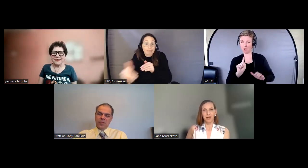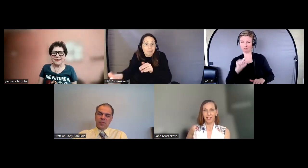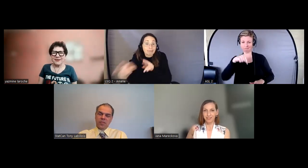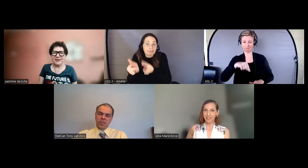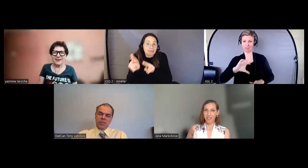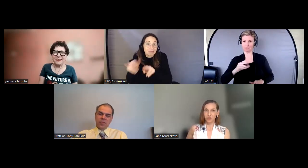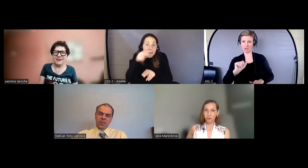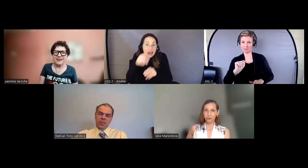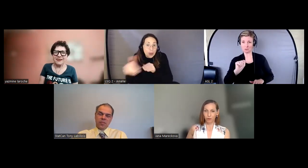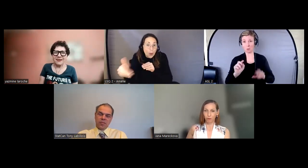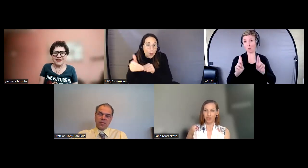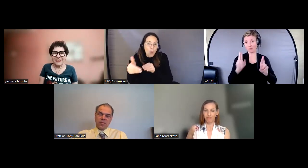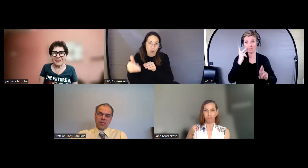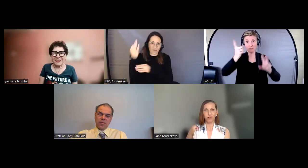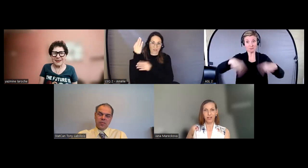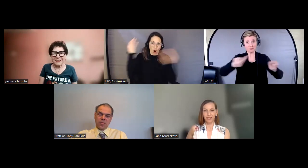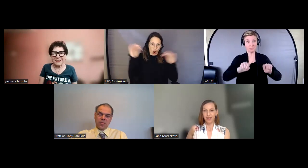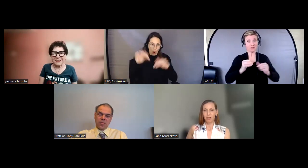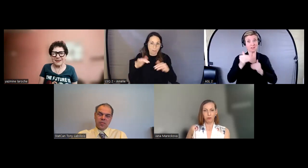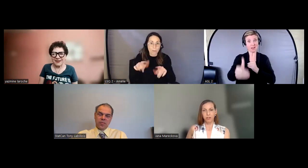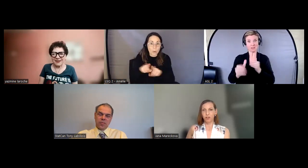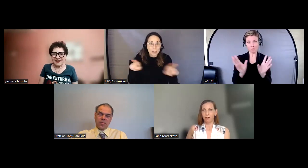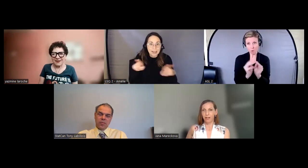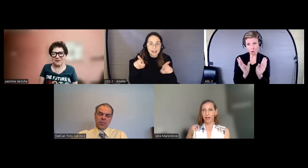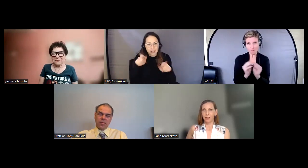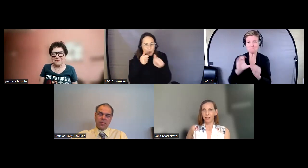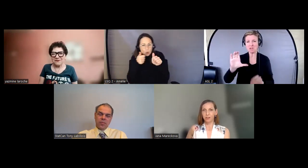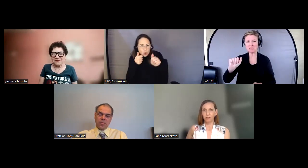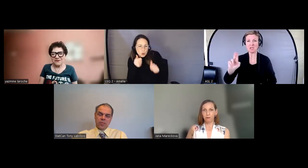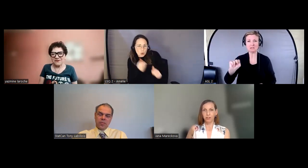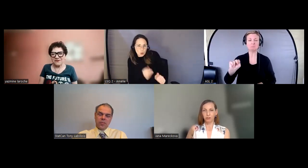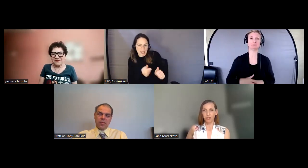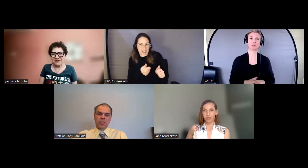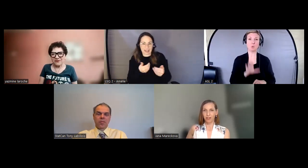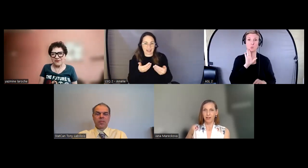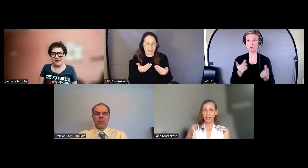Forum uh stay tuned for more information we'll be sharing a link to our registration and